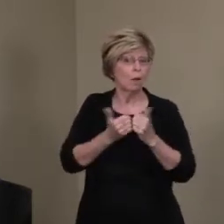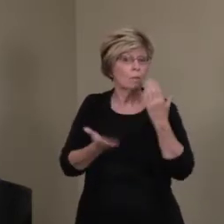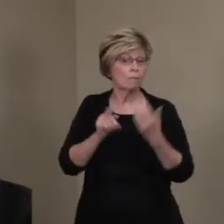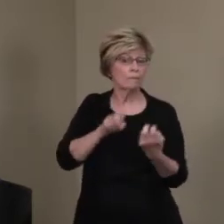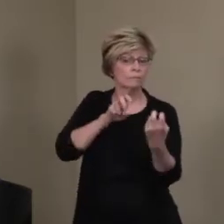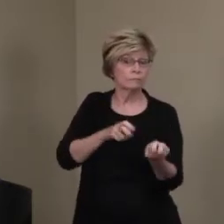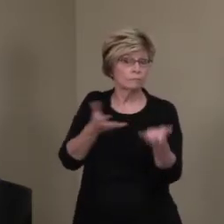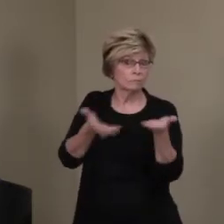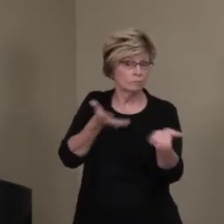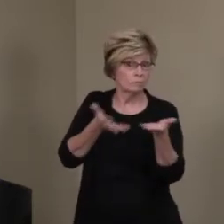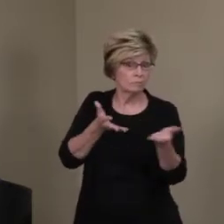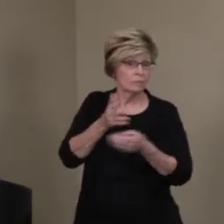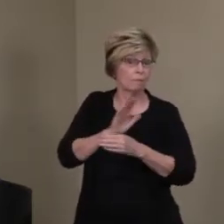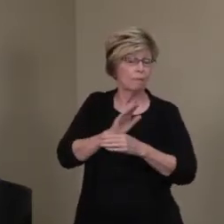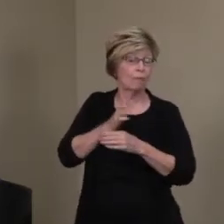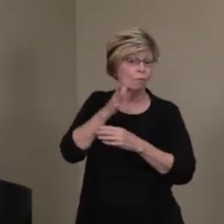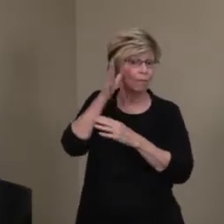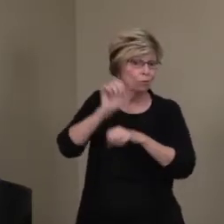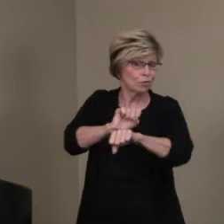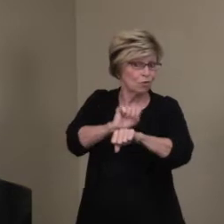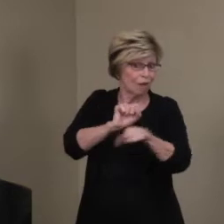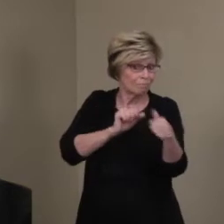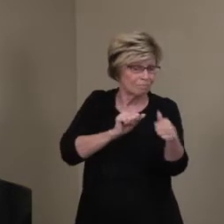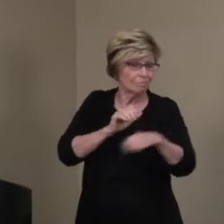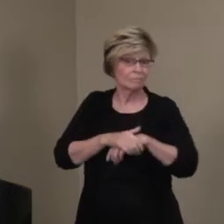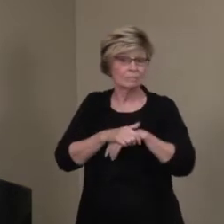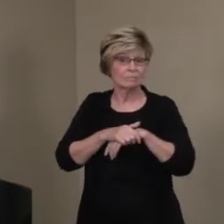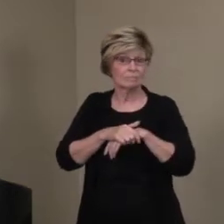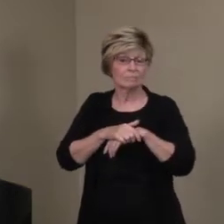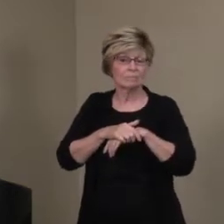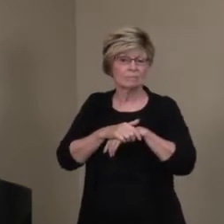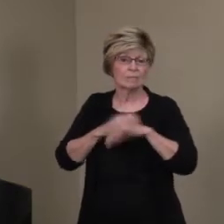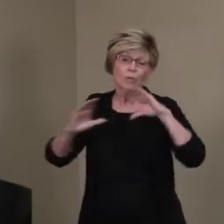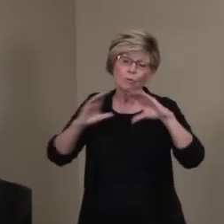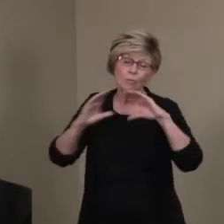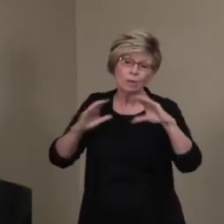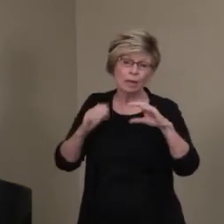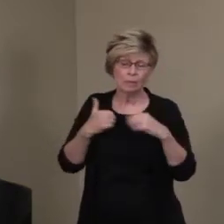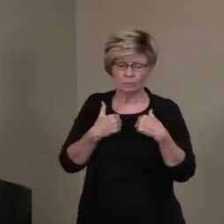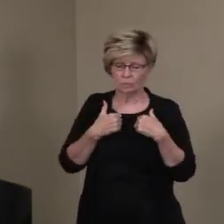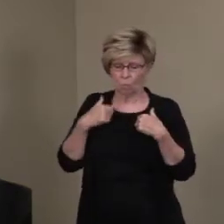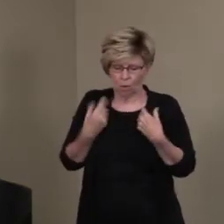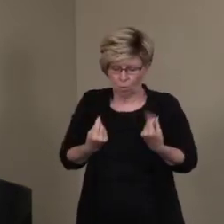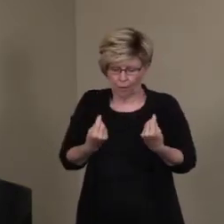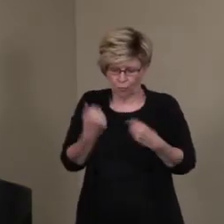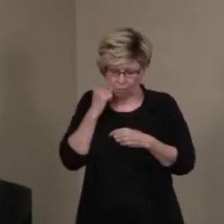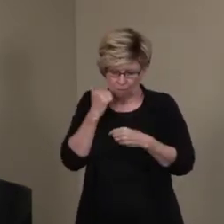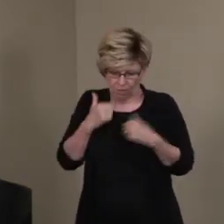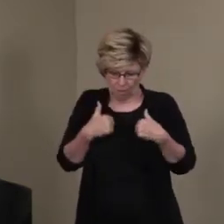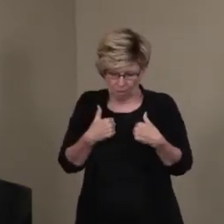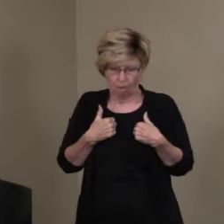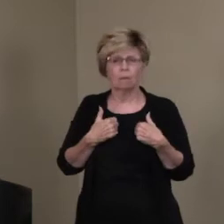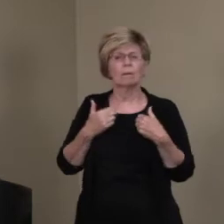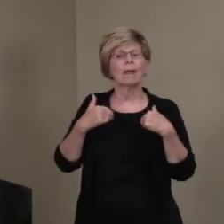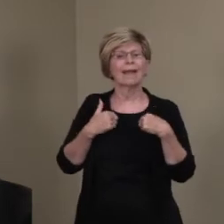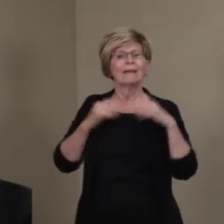you may need to sit down and ask the parent about their job you know and ask